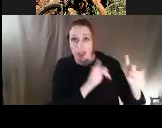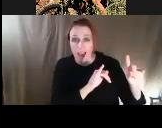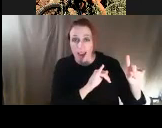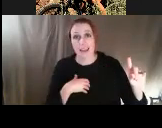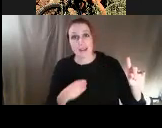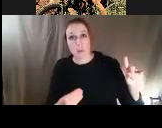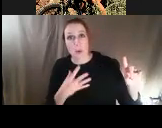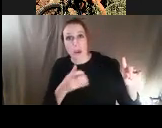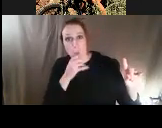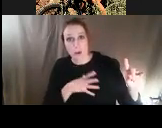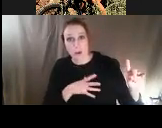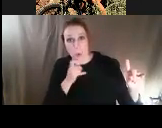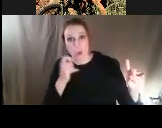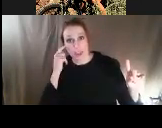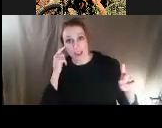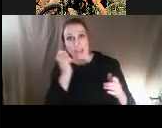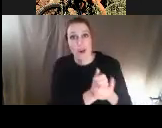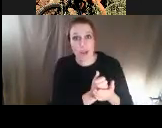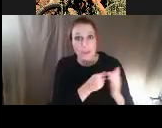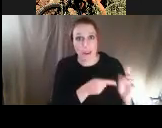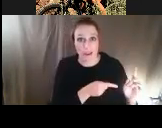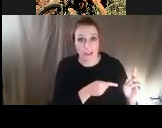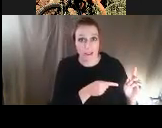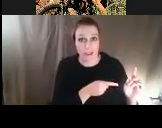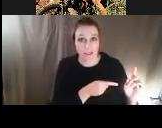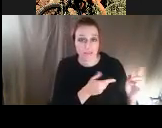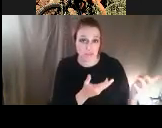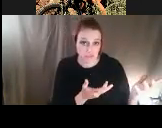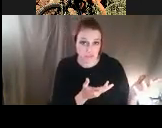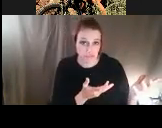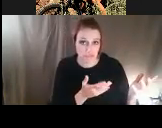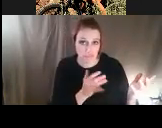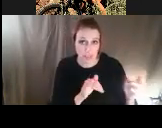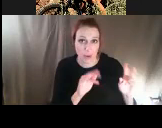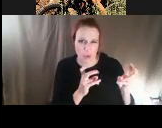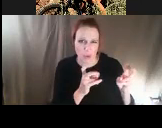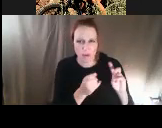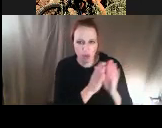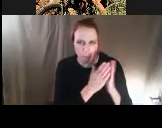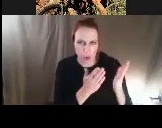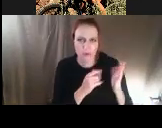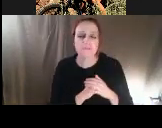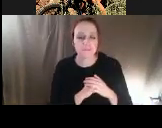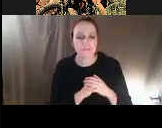And I think DiAngelo probably framed it more in